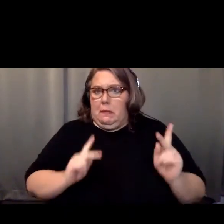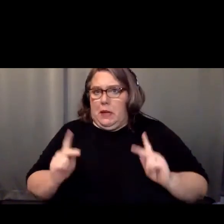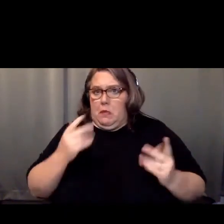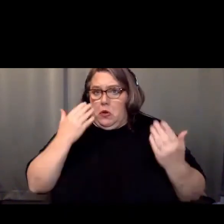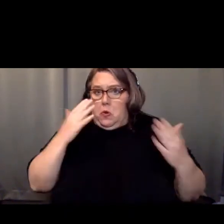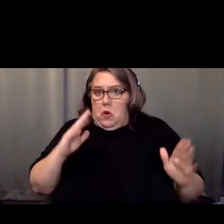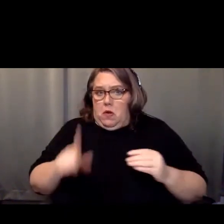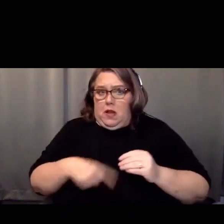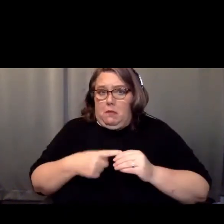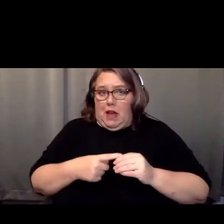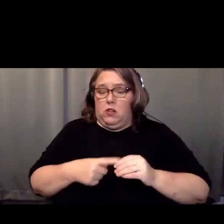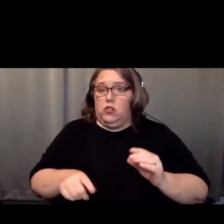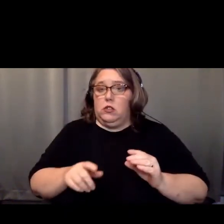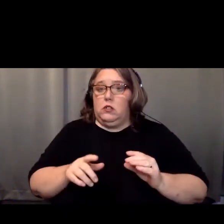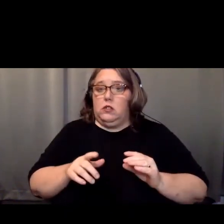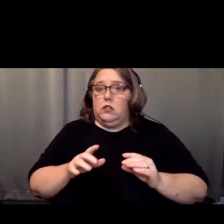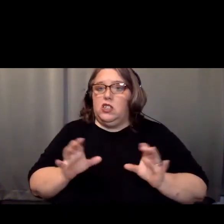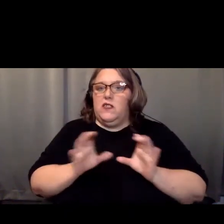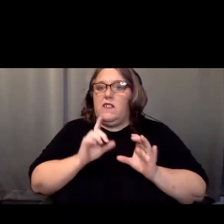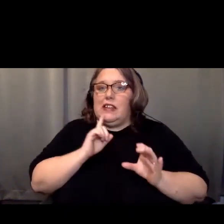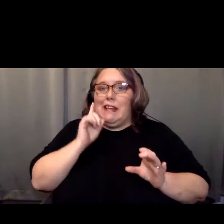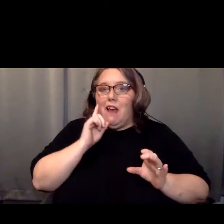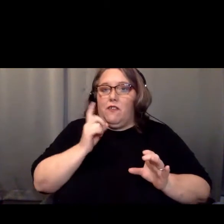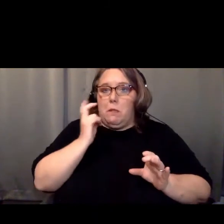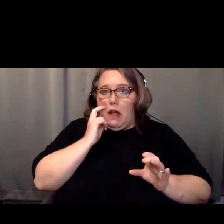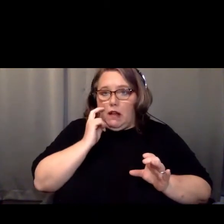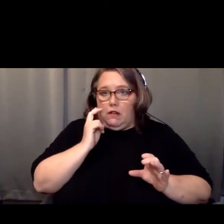about is the certification of deafness and blindness tuition waiver.